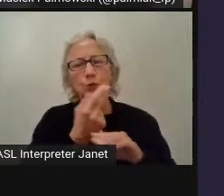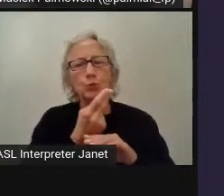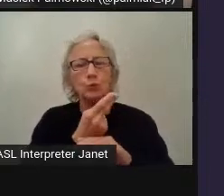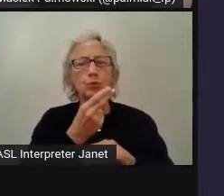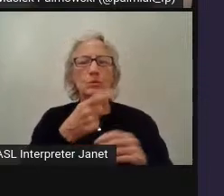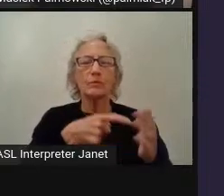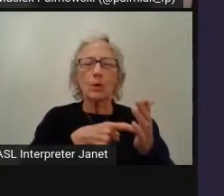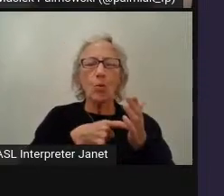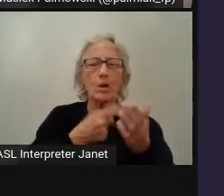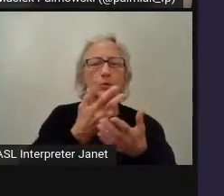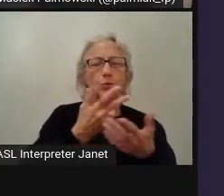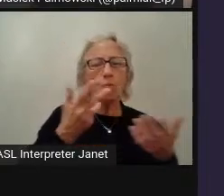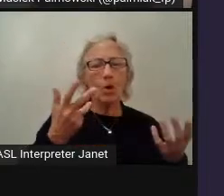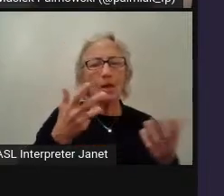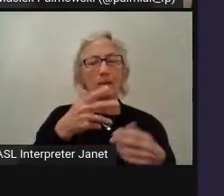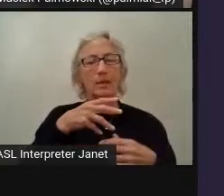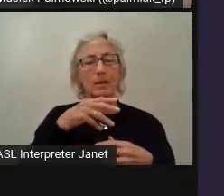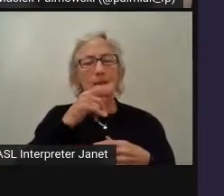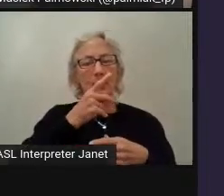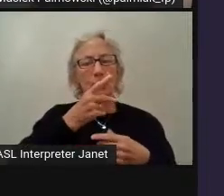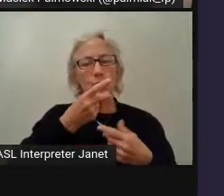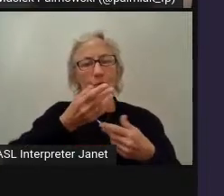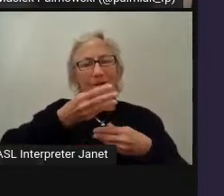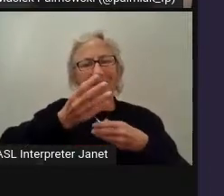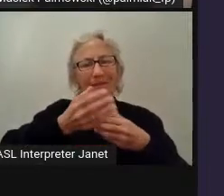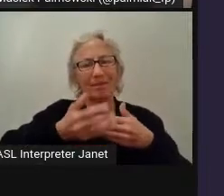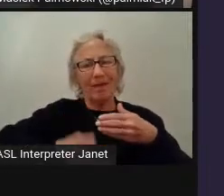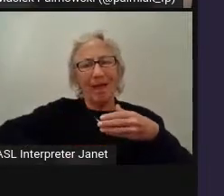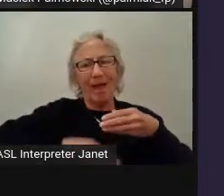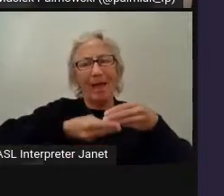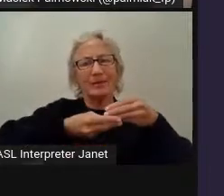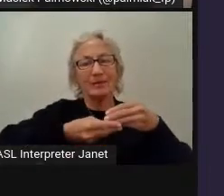They are also easier to use. You just have to